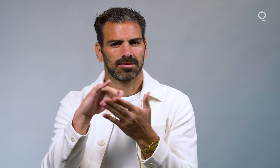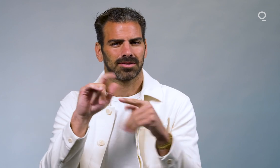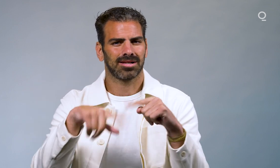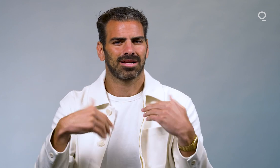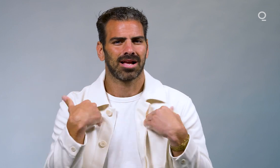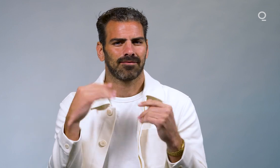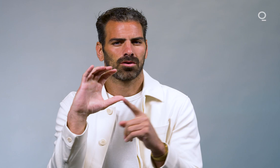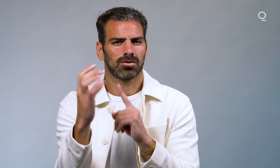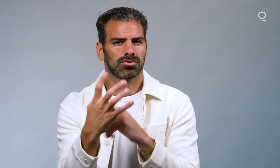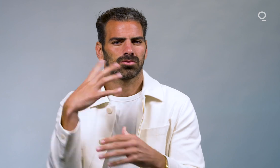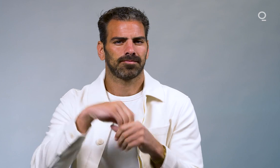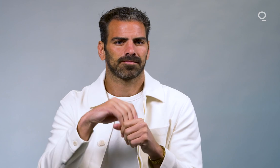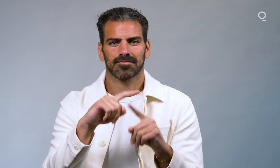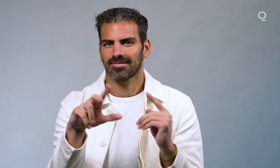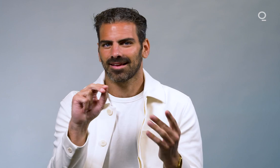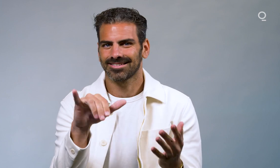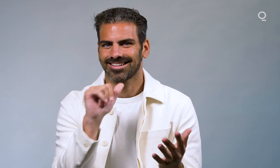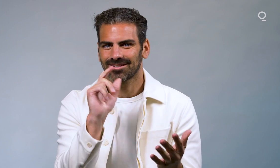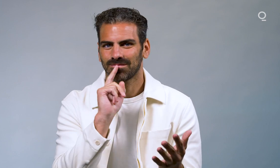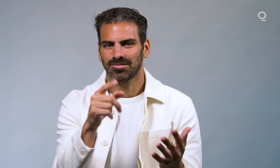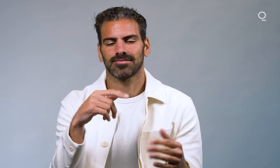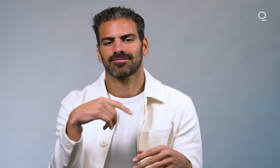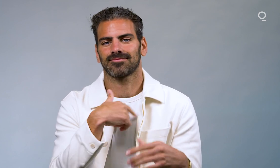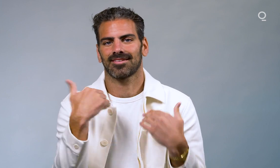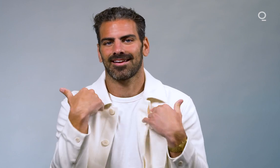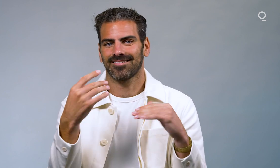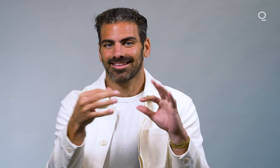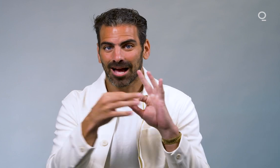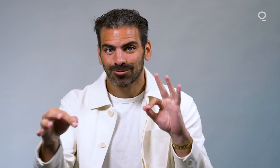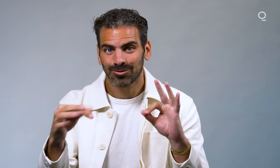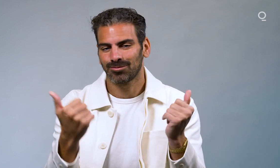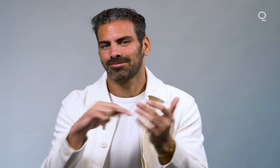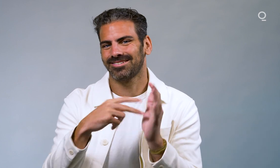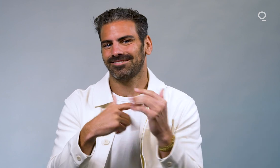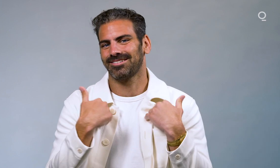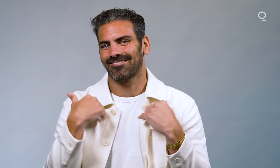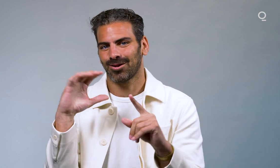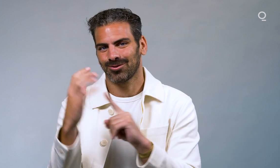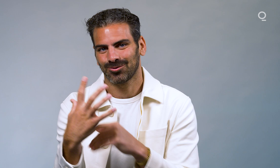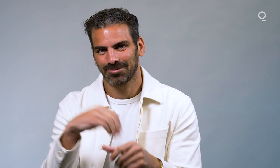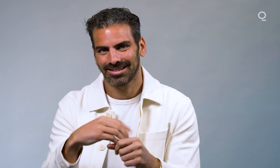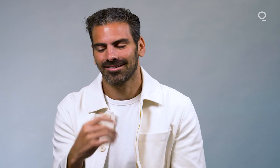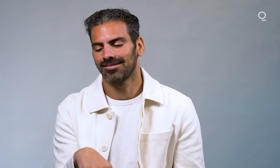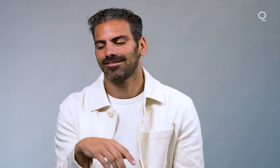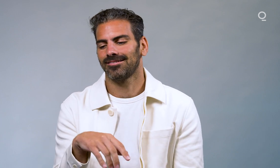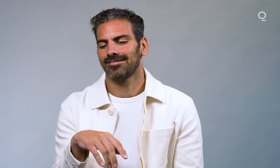deafness is a disability and couldn't possibly be inclusive of a culture, which in fact is not true. We have a language which gives rise to culture.